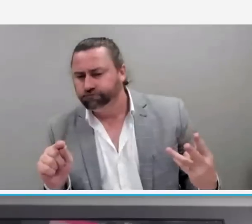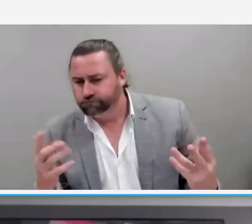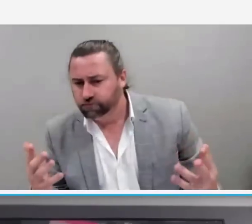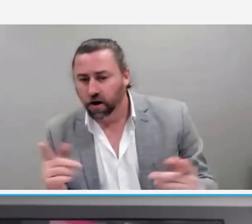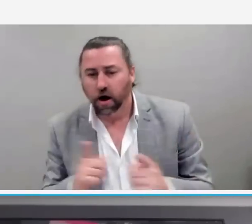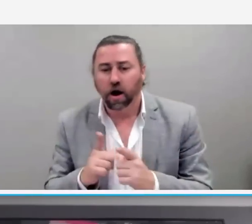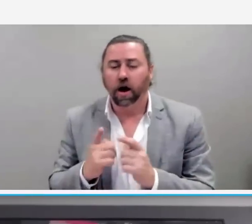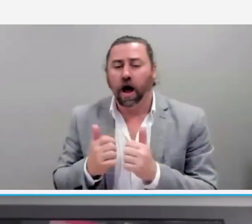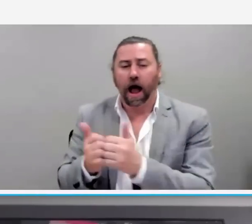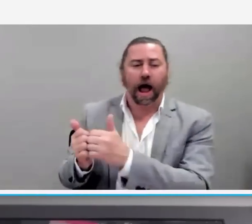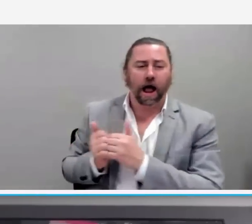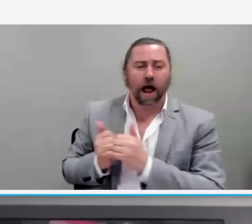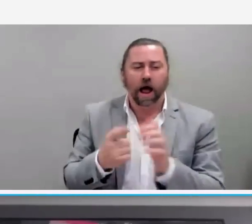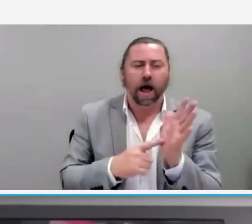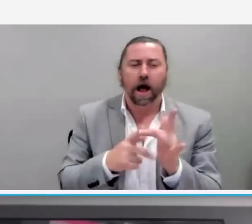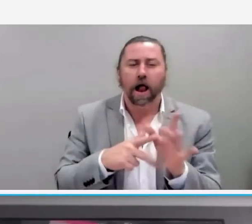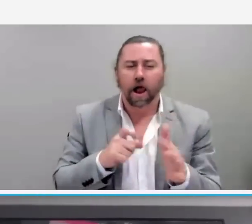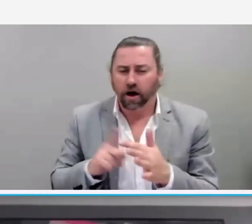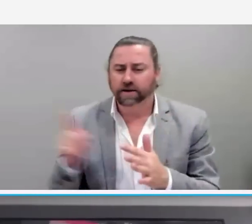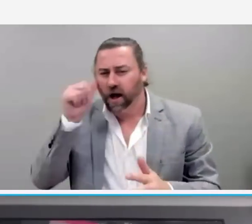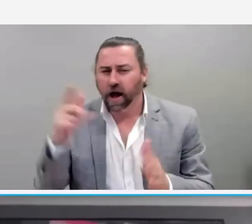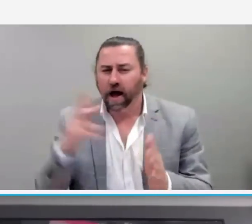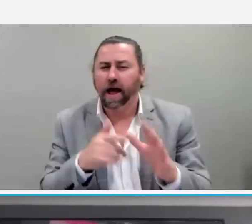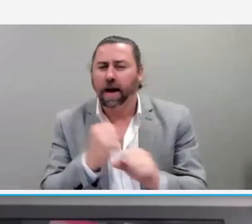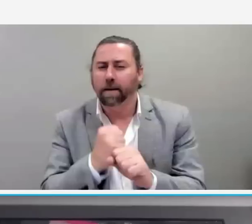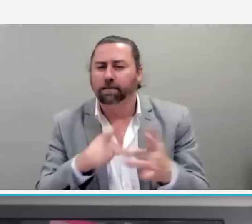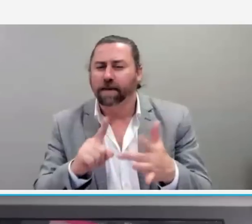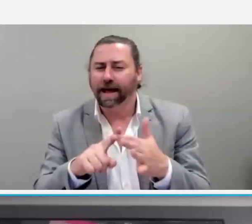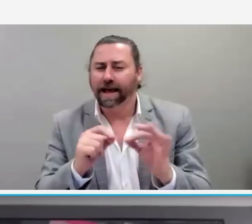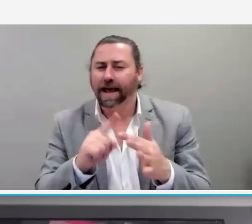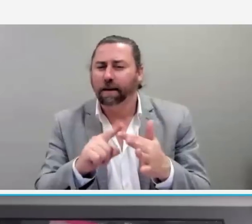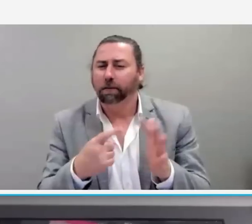the Willing which is an initiative by the Maggie Beer Foundation on food and nutrition.